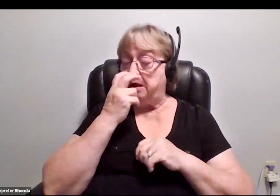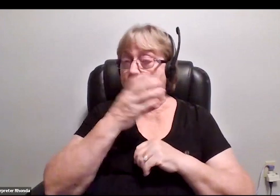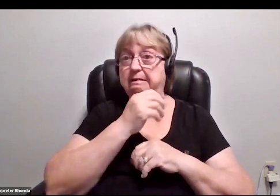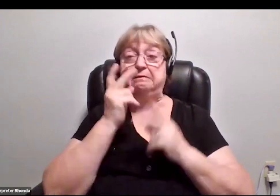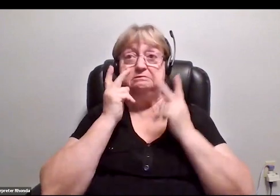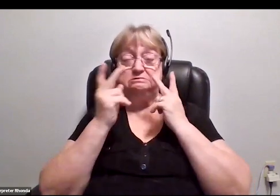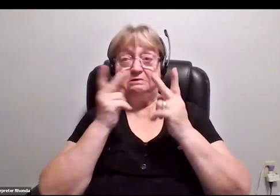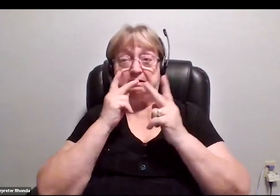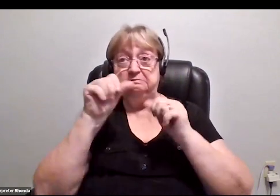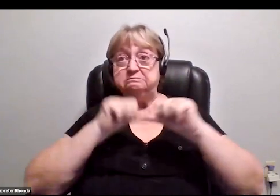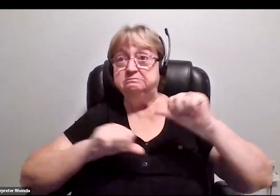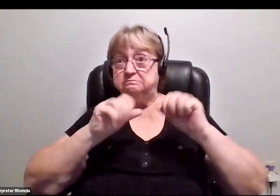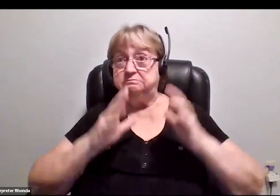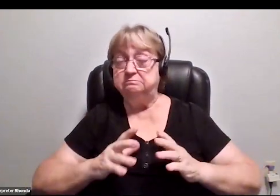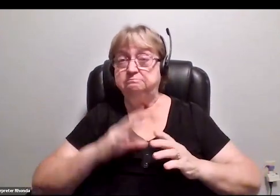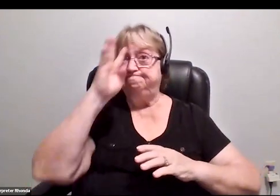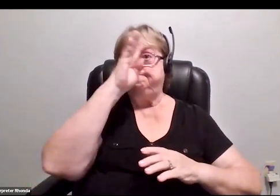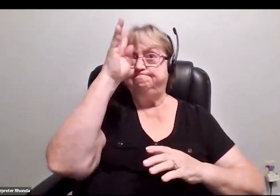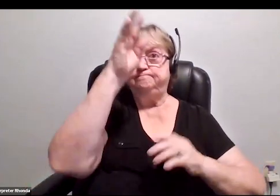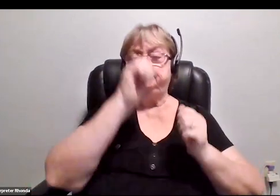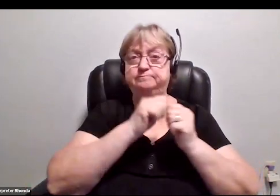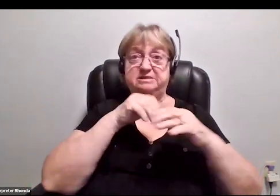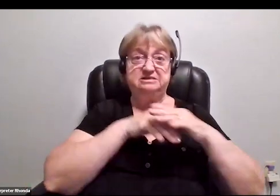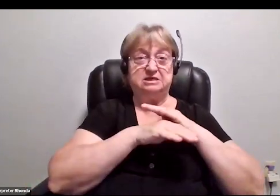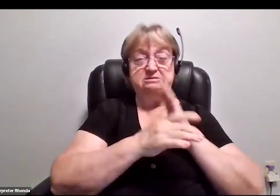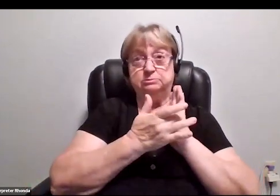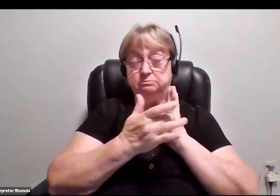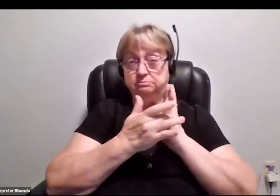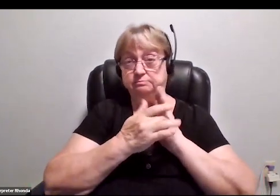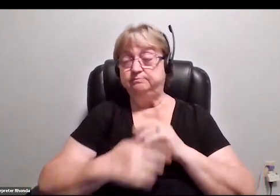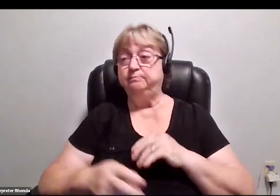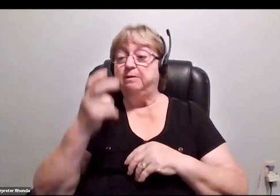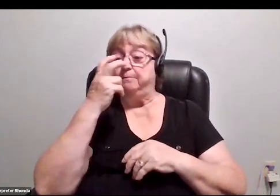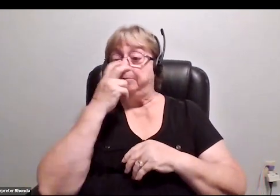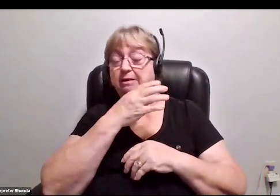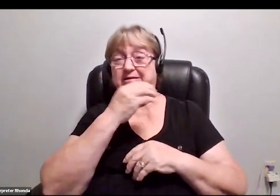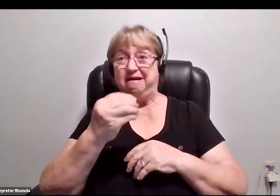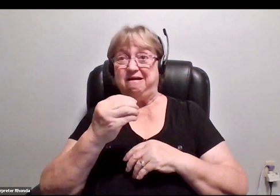to come up with accessible techniques. Then blind and sighted content creators,